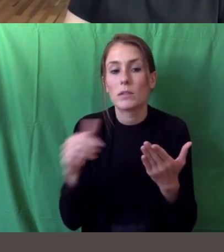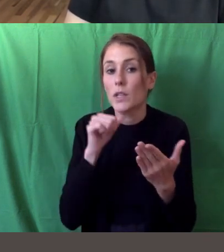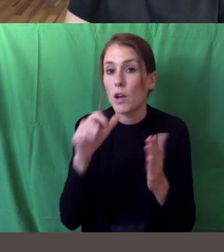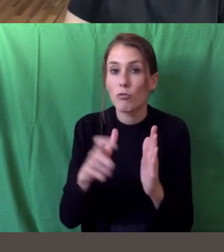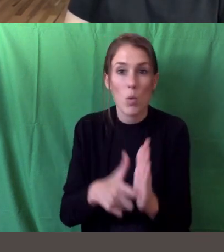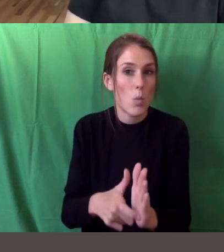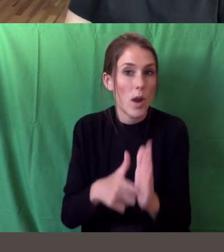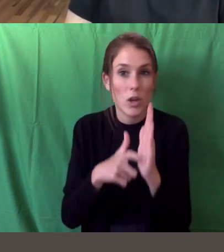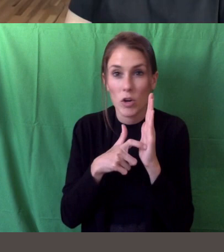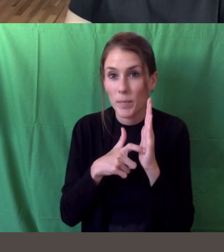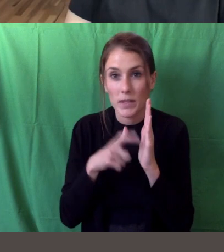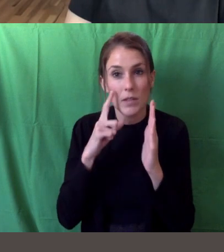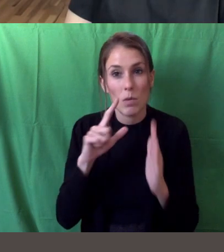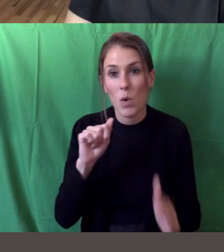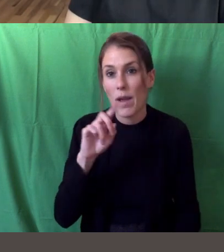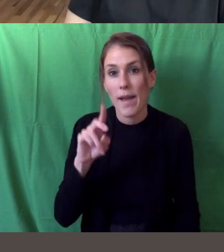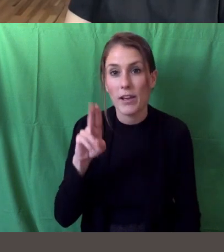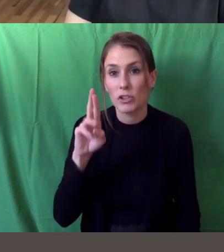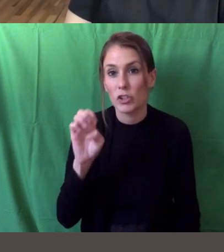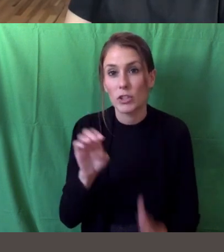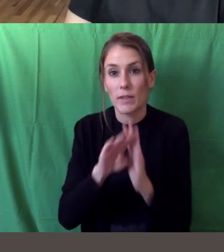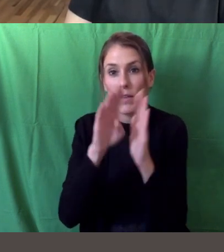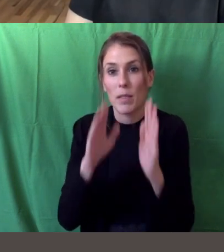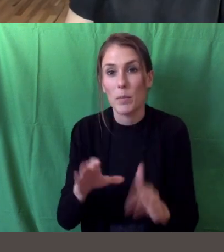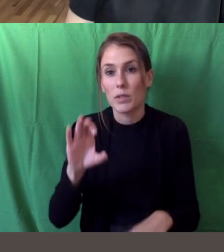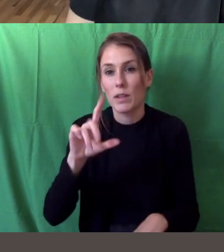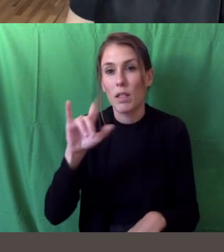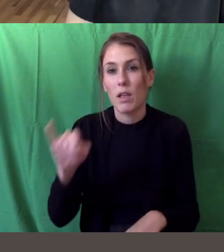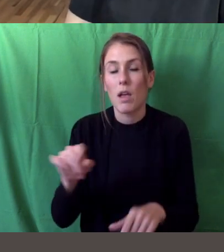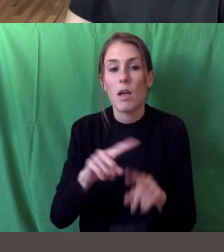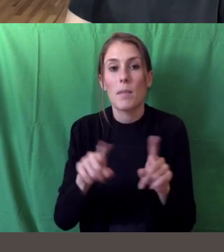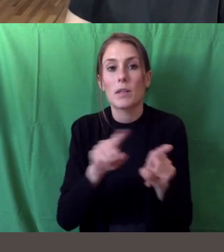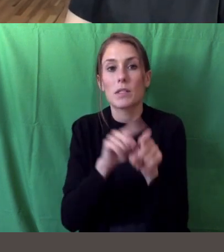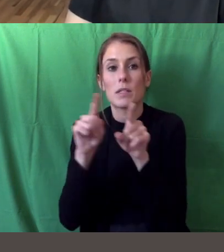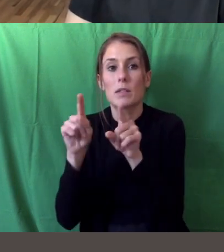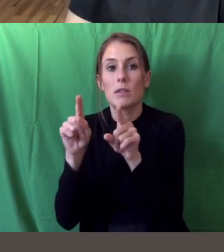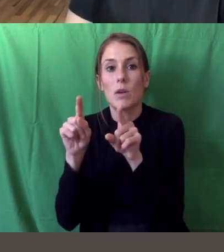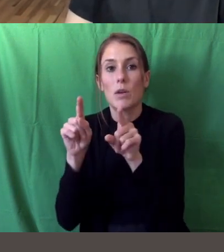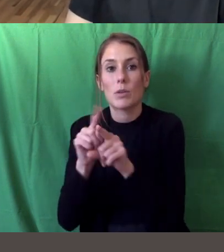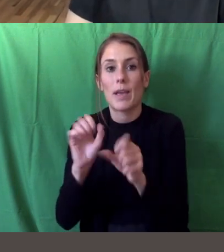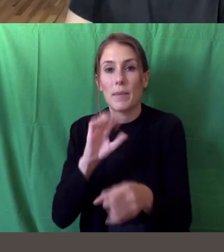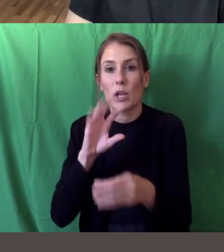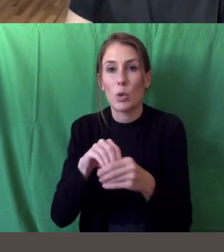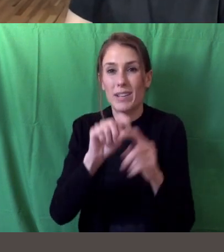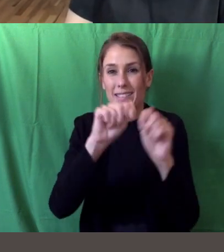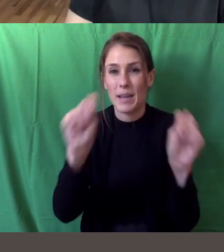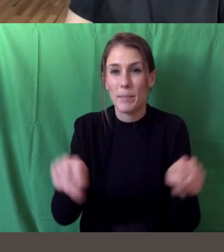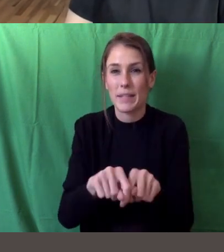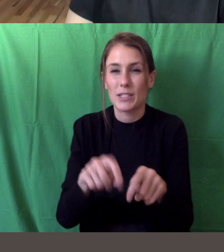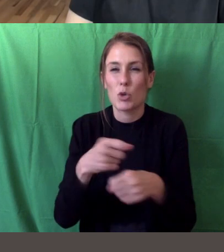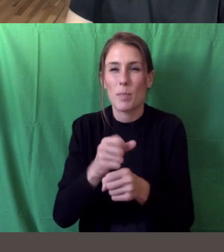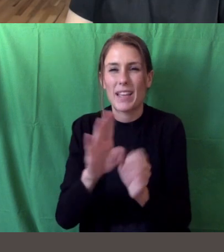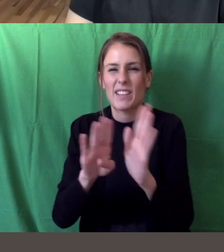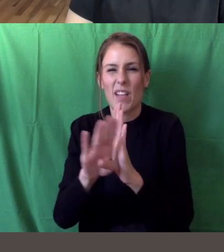that aren't requirements for Azure Developer CLI, but something that can be included in templates that make development just nice.